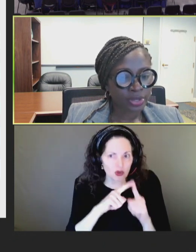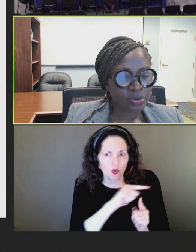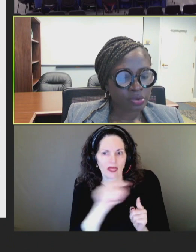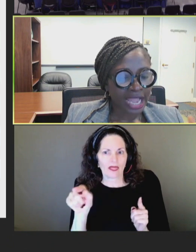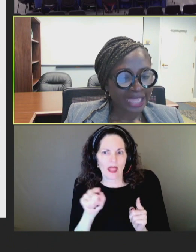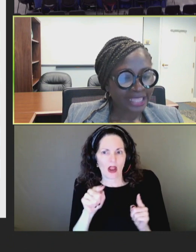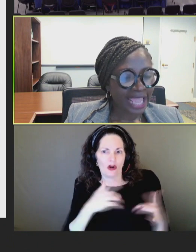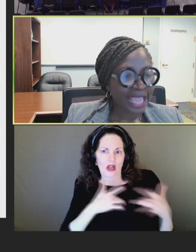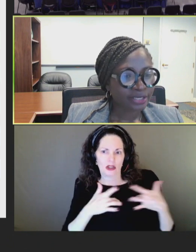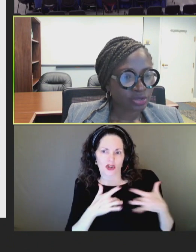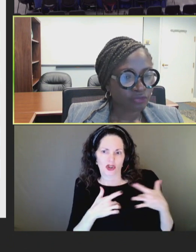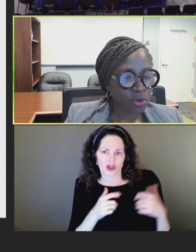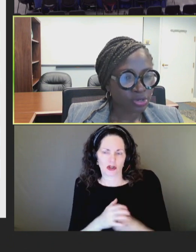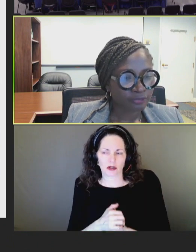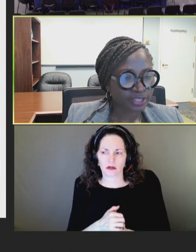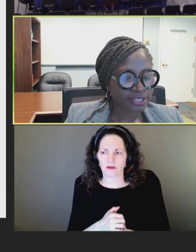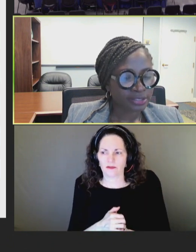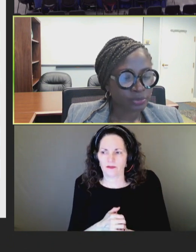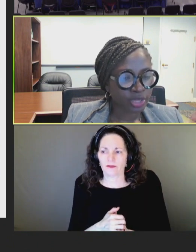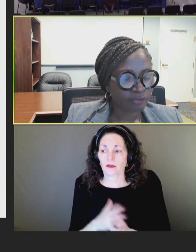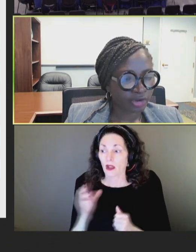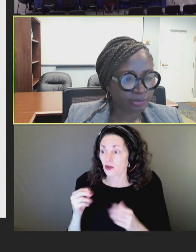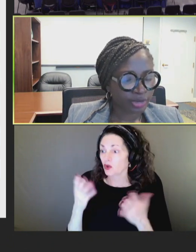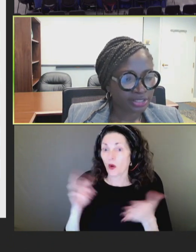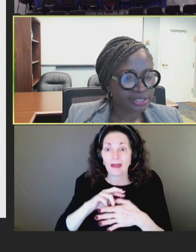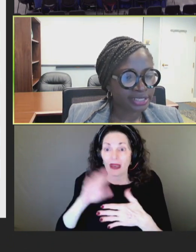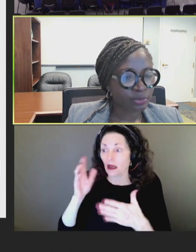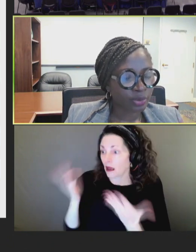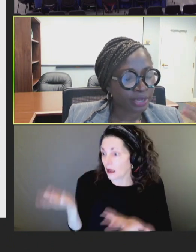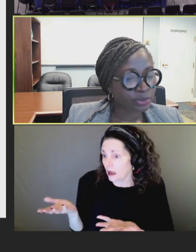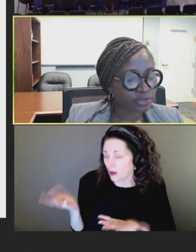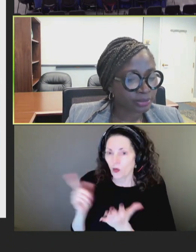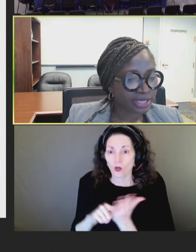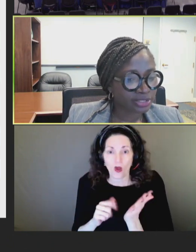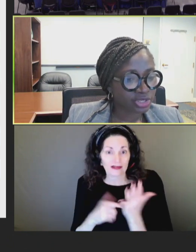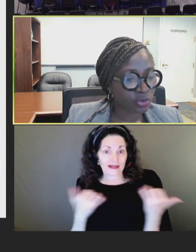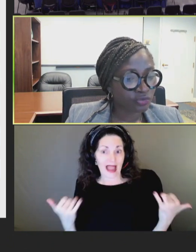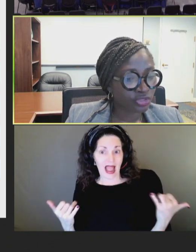So, at the end of all of this, we are very proud to say we were able to administer over